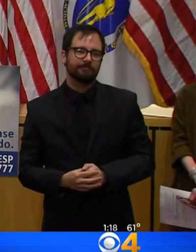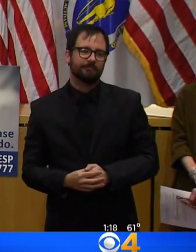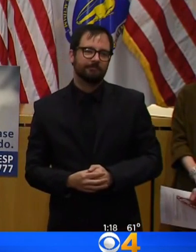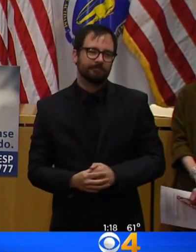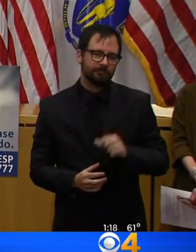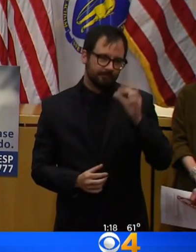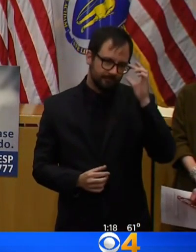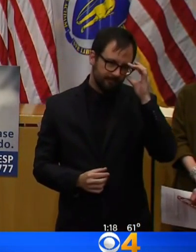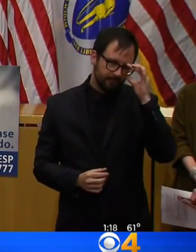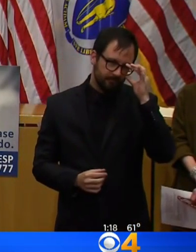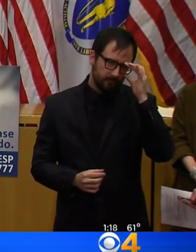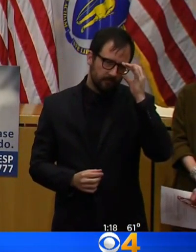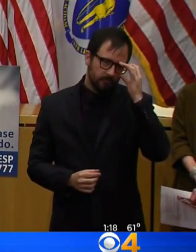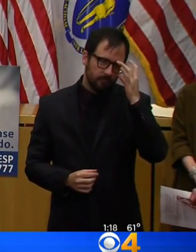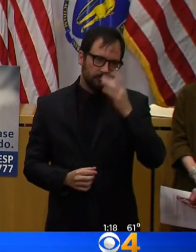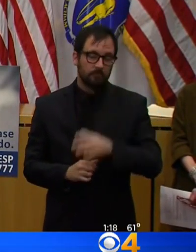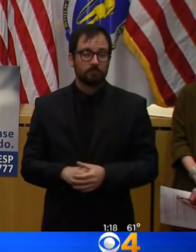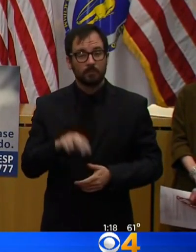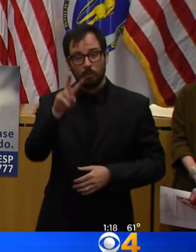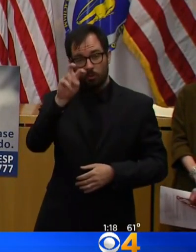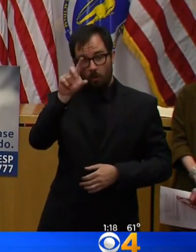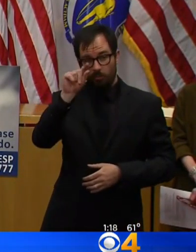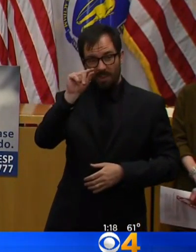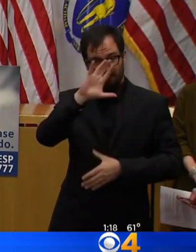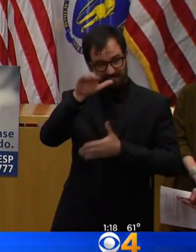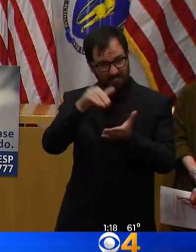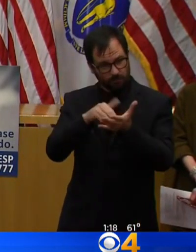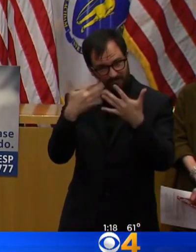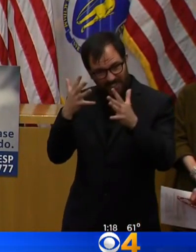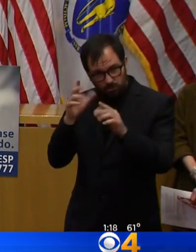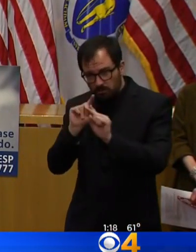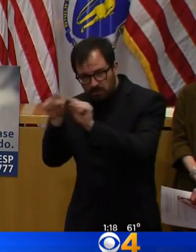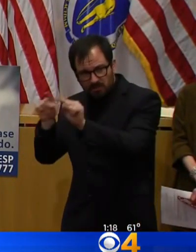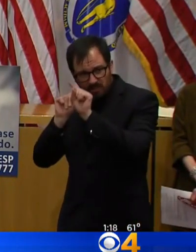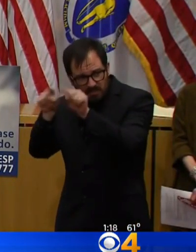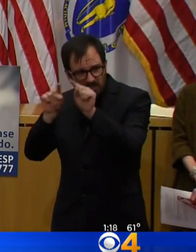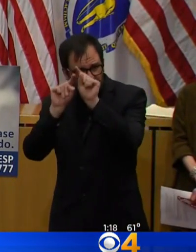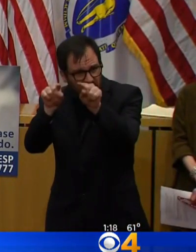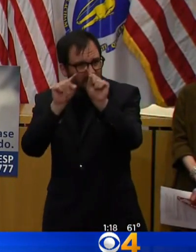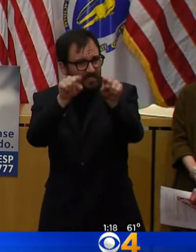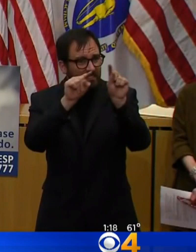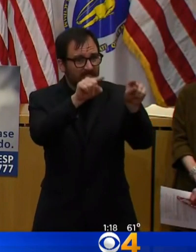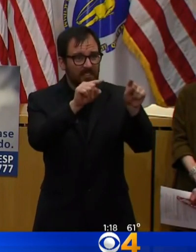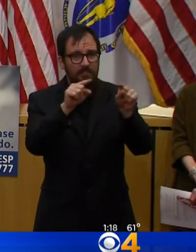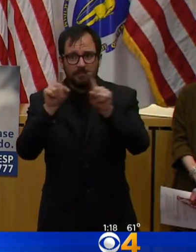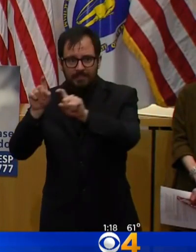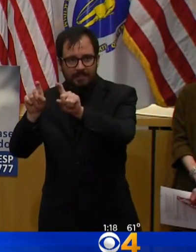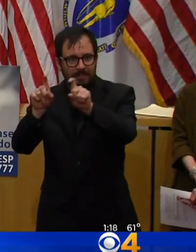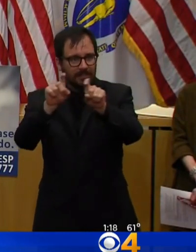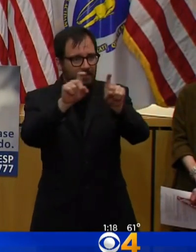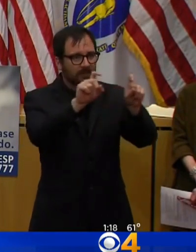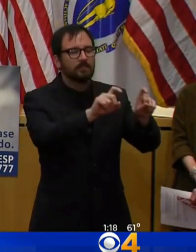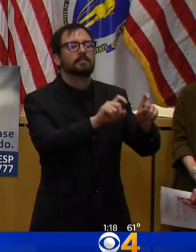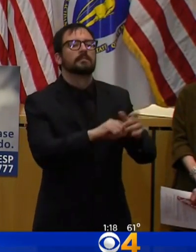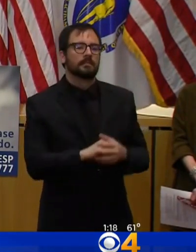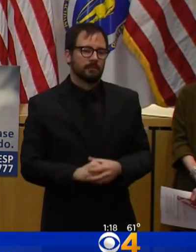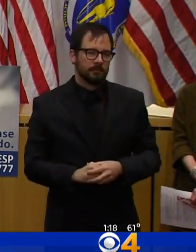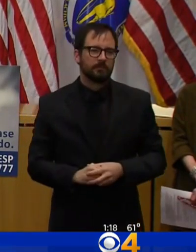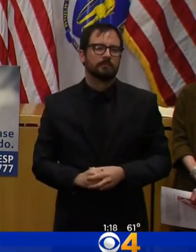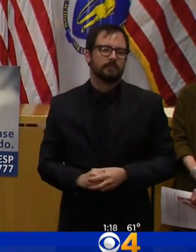COLLECTED, AT MORE THAN 220 FACILITIES. IN ADDITION, FACILITIES WITH TRAINED CLINICAL STAFF CAN